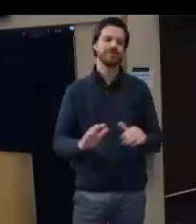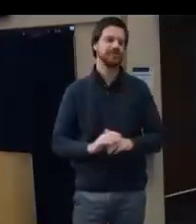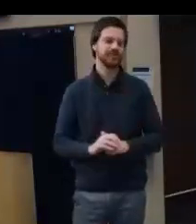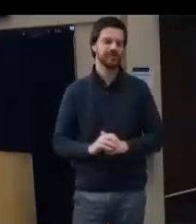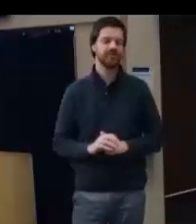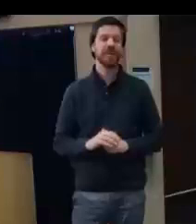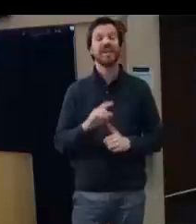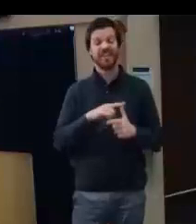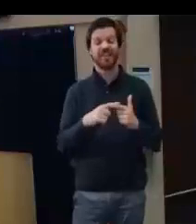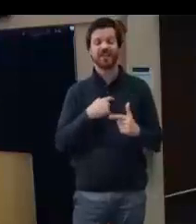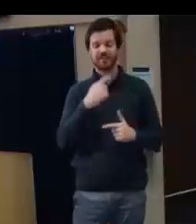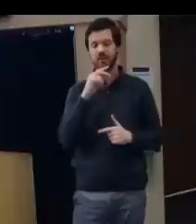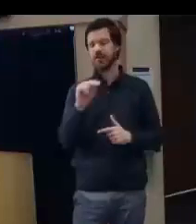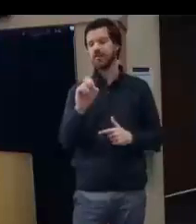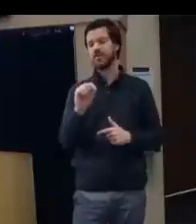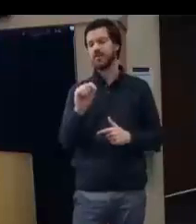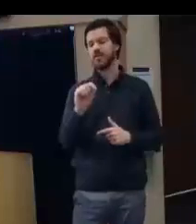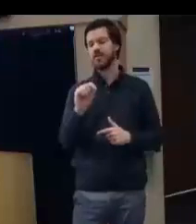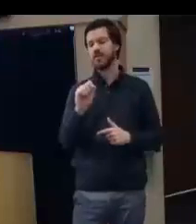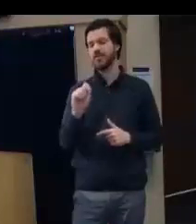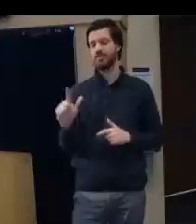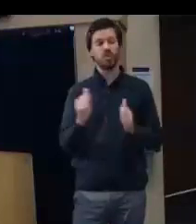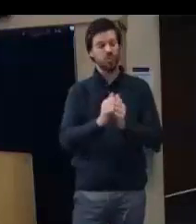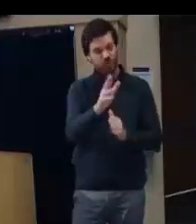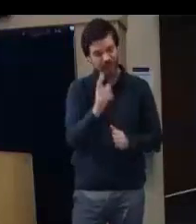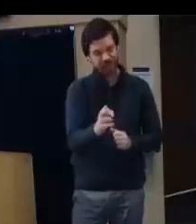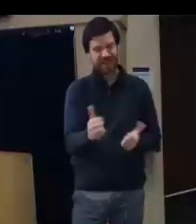not at all and I say that given your history given everything you've been through I would